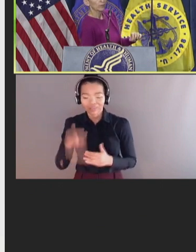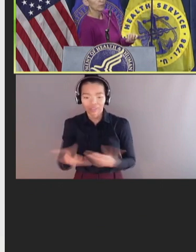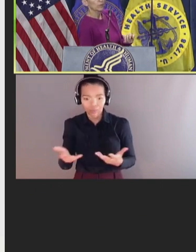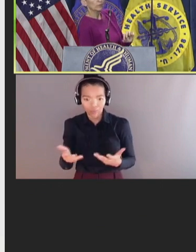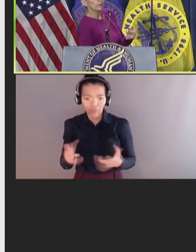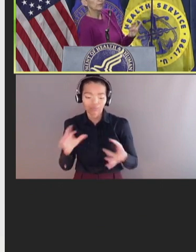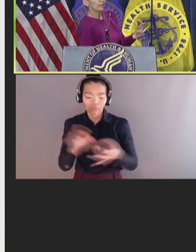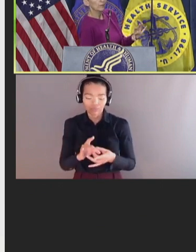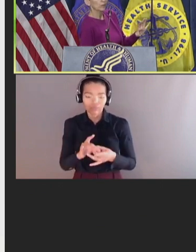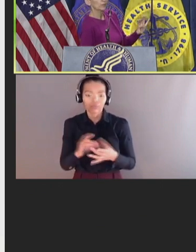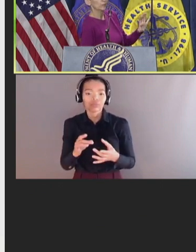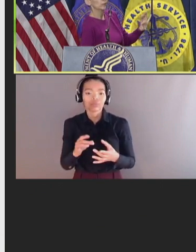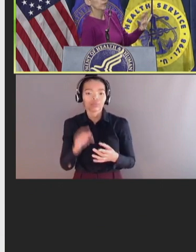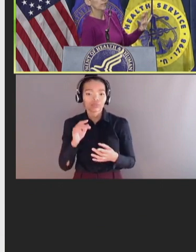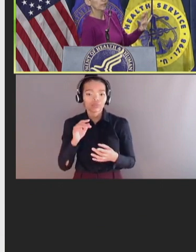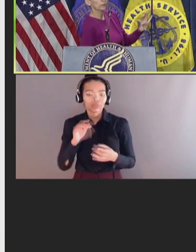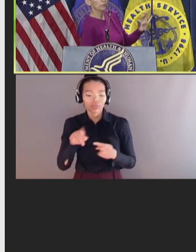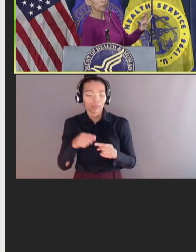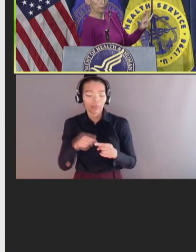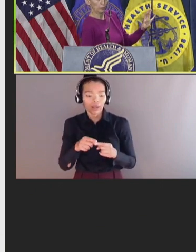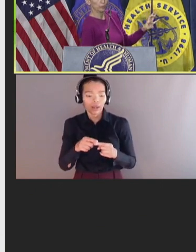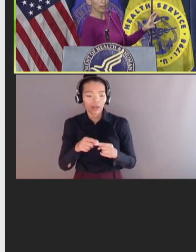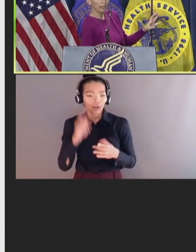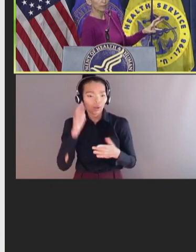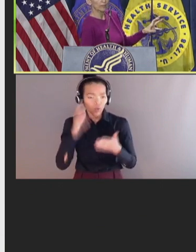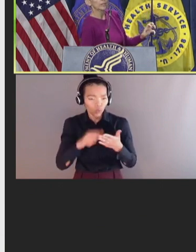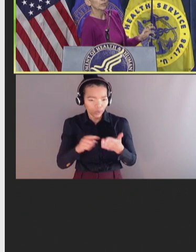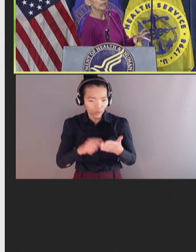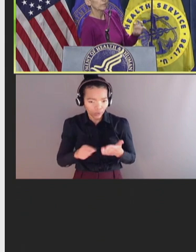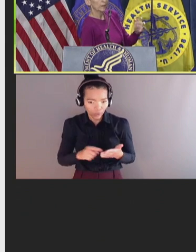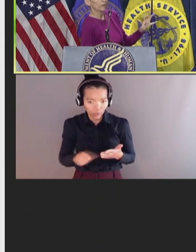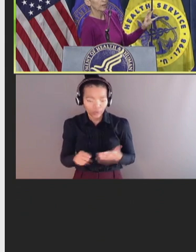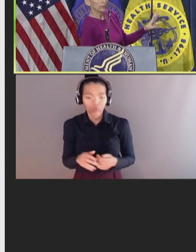what is missing, and what is -- what do we need to do next to get a better